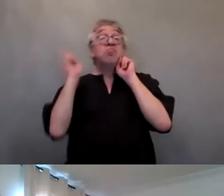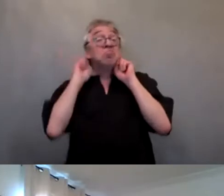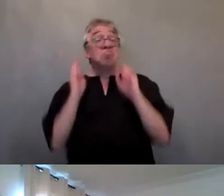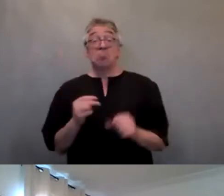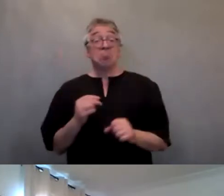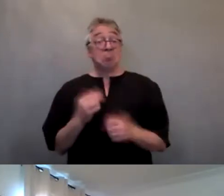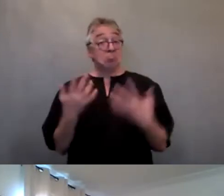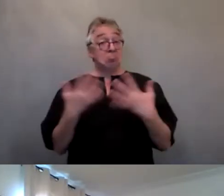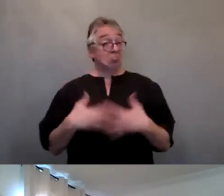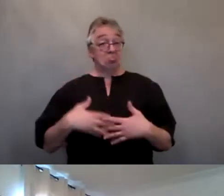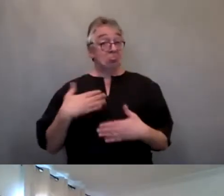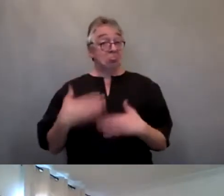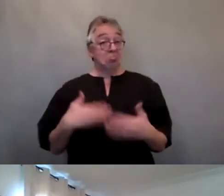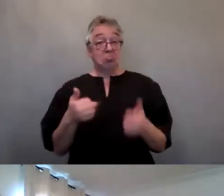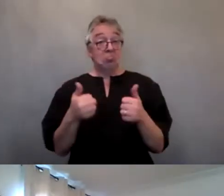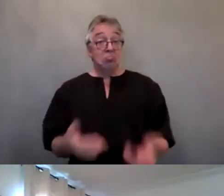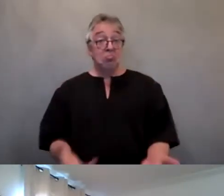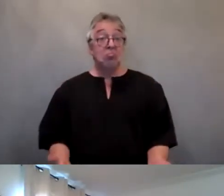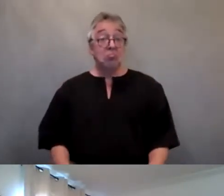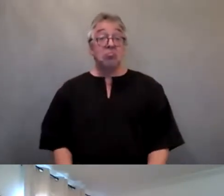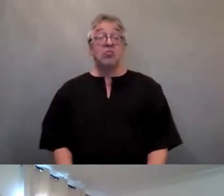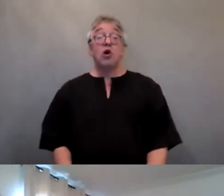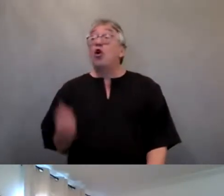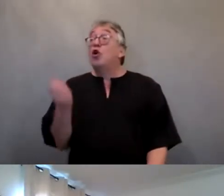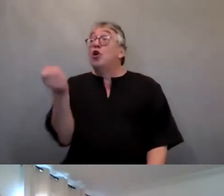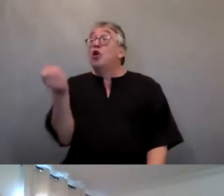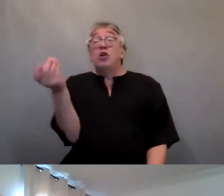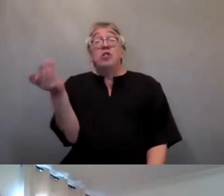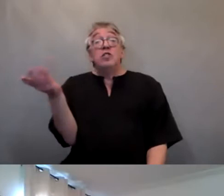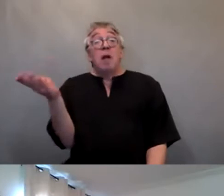implants. But it works well. There is now some